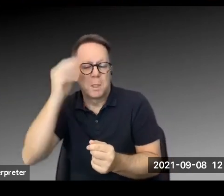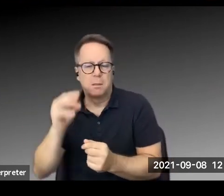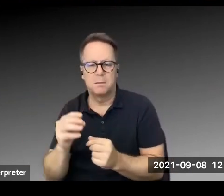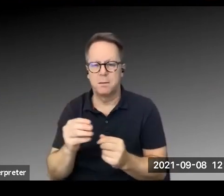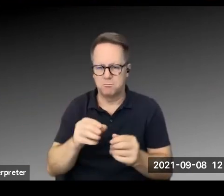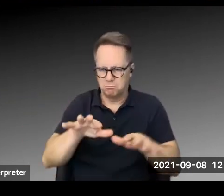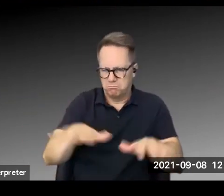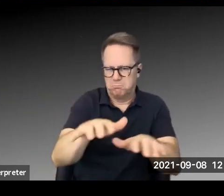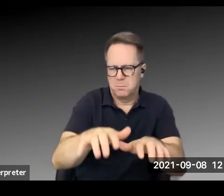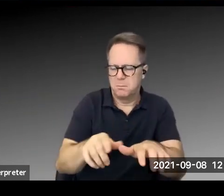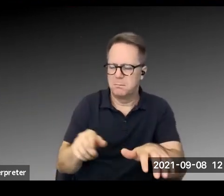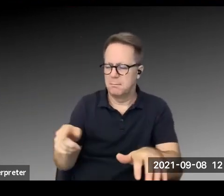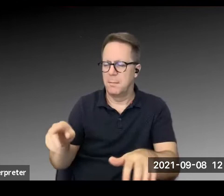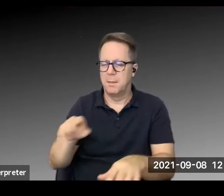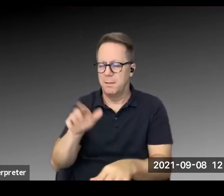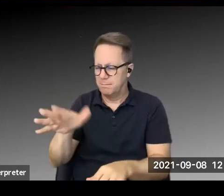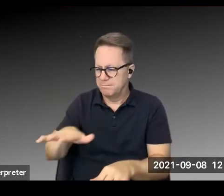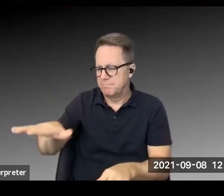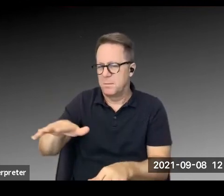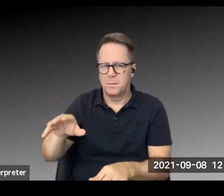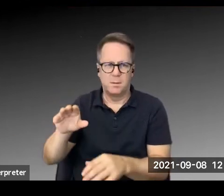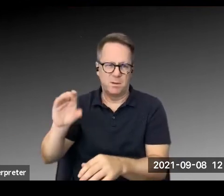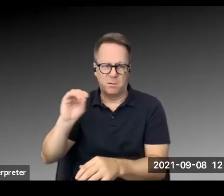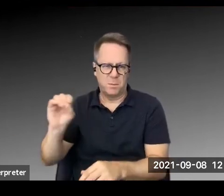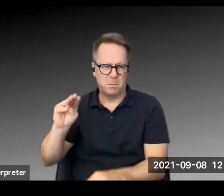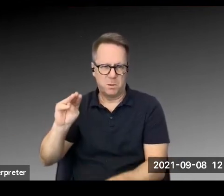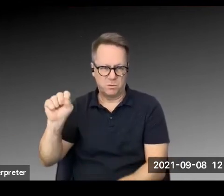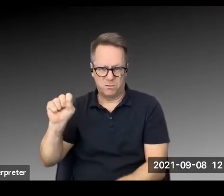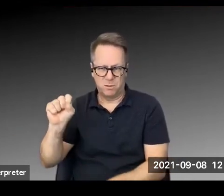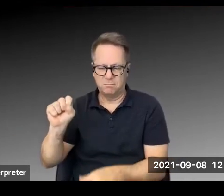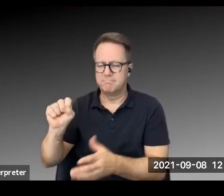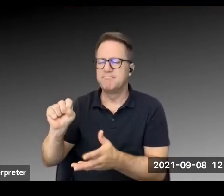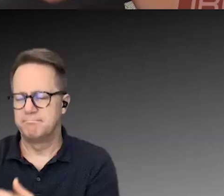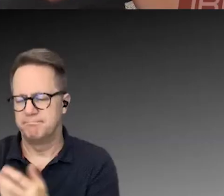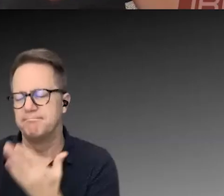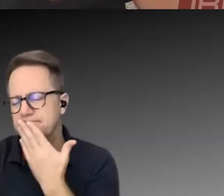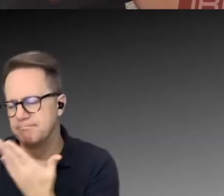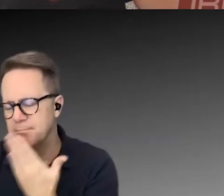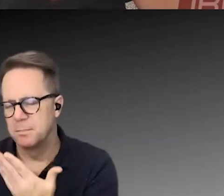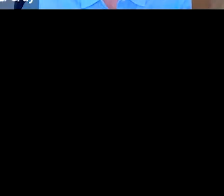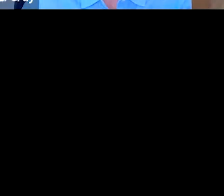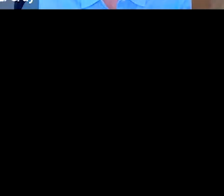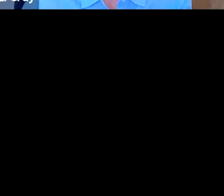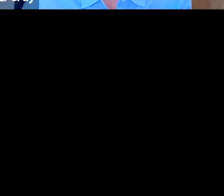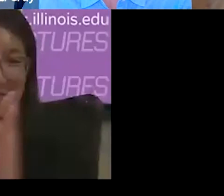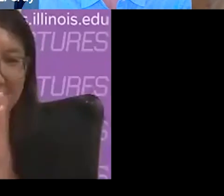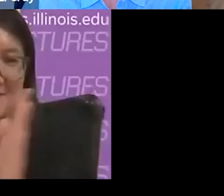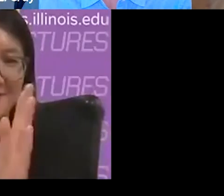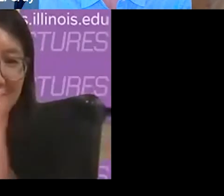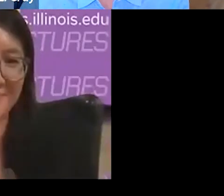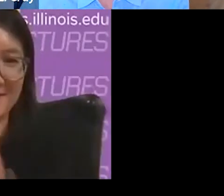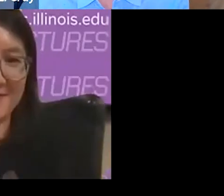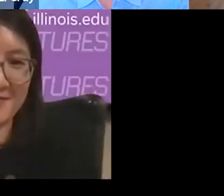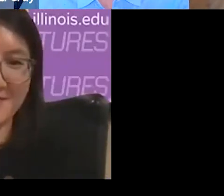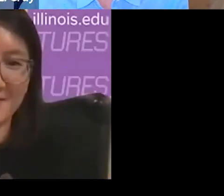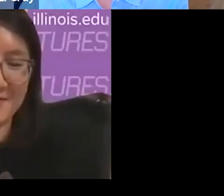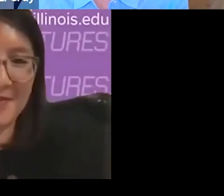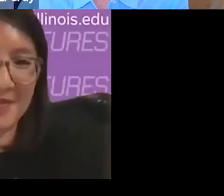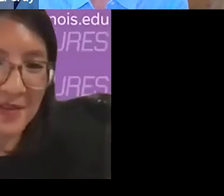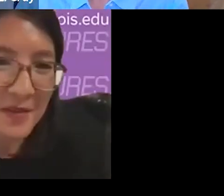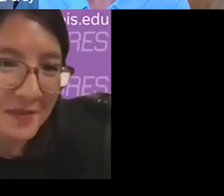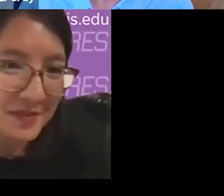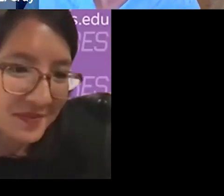And for all the feedback on the talk to you today. Thank you.